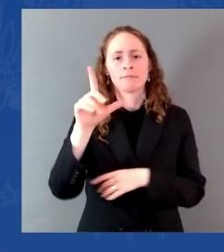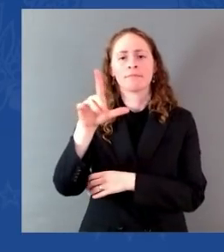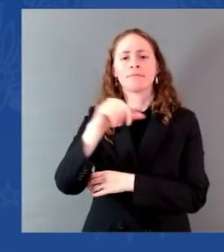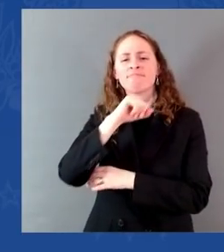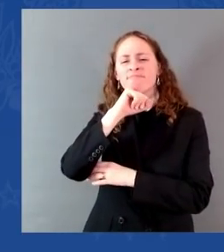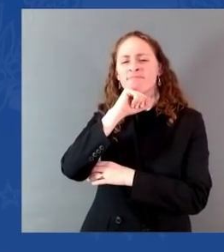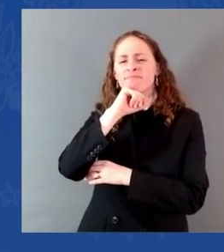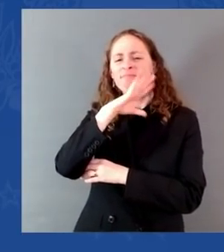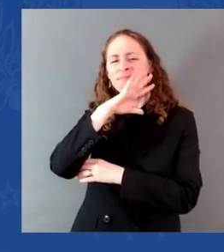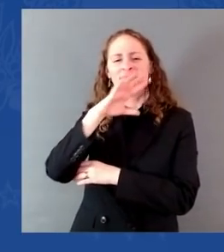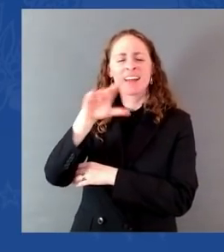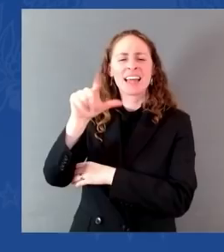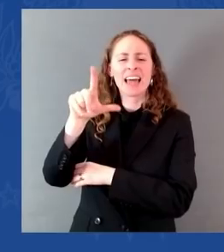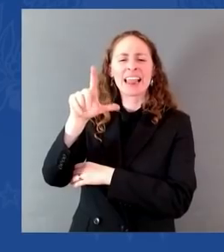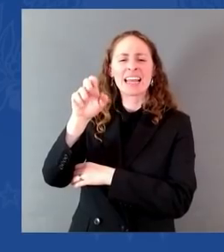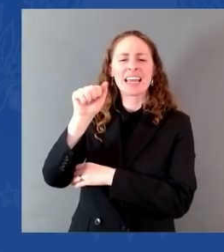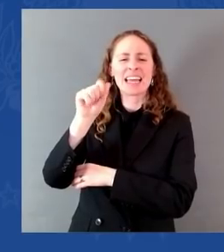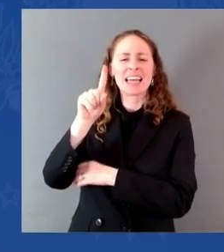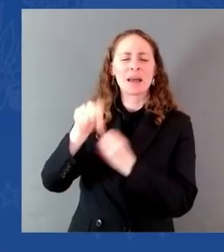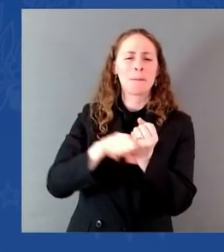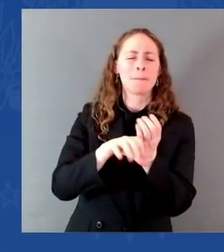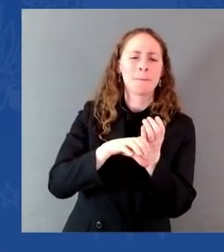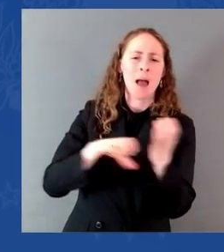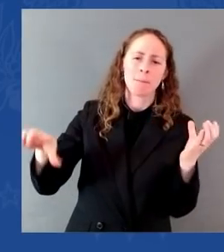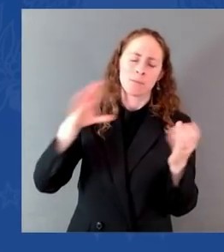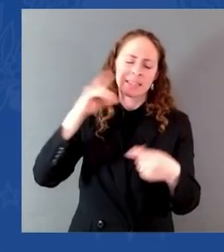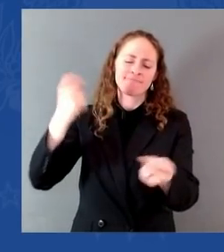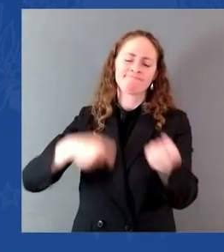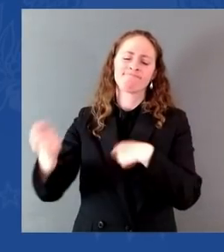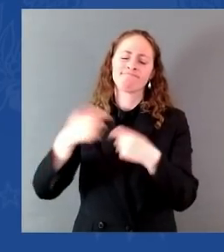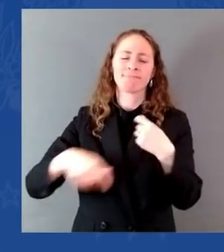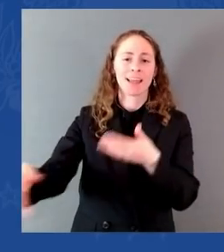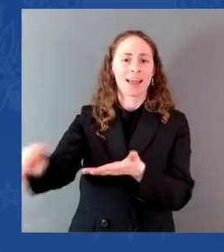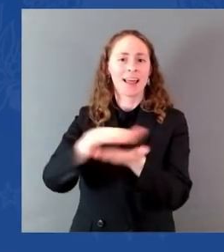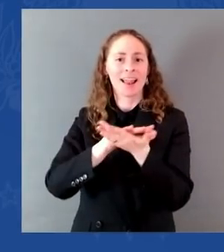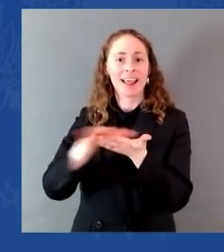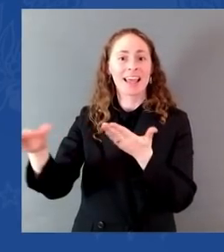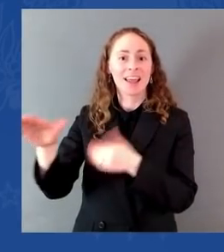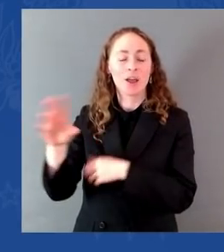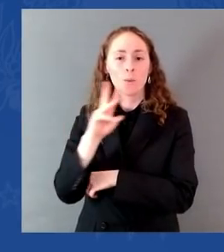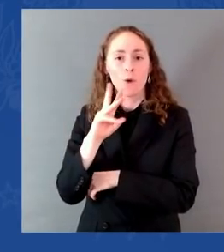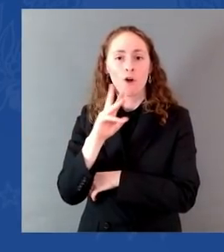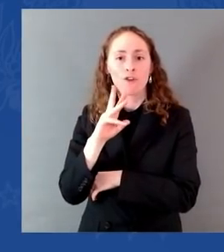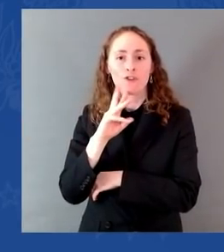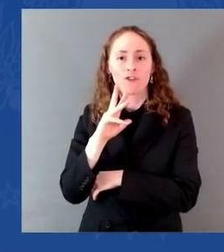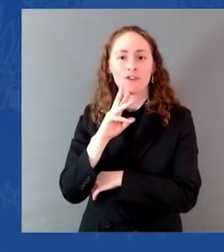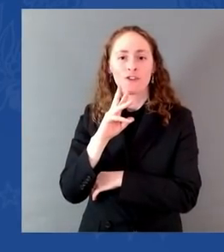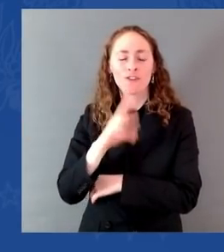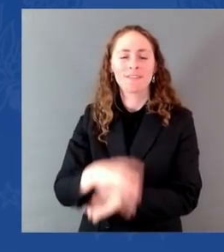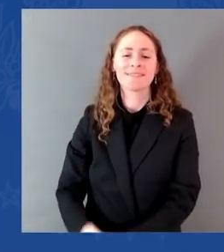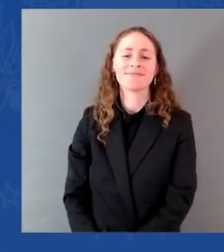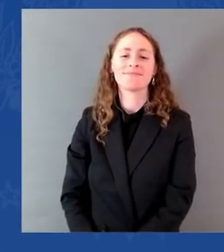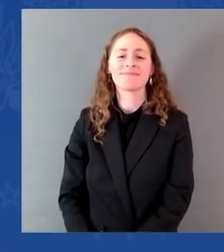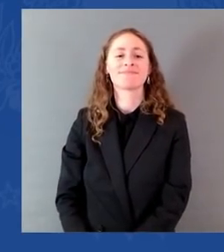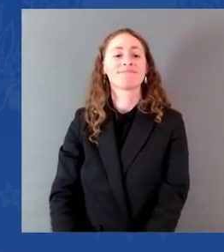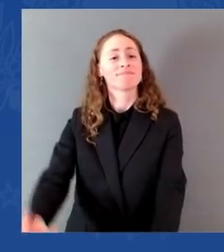so every child in Missouri and Kansas and across America can turn on that faucet -- in the 4,000 [sic] schools you can't do it --